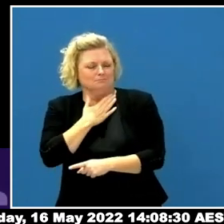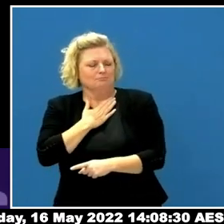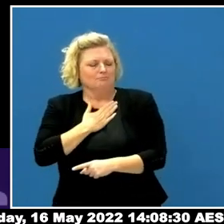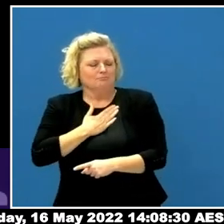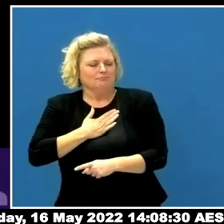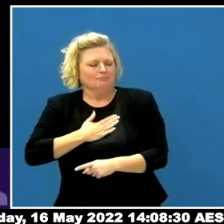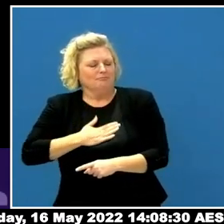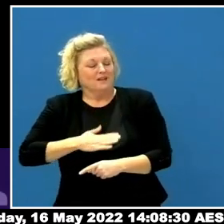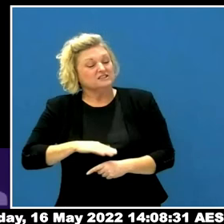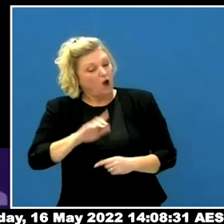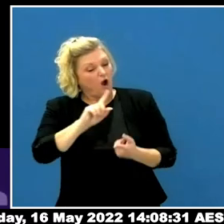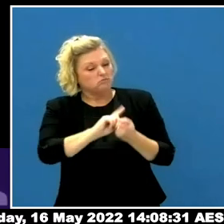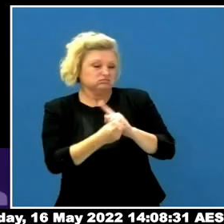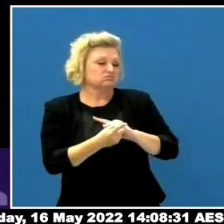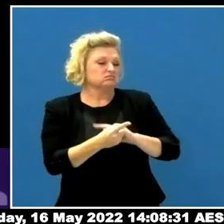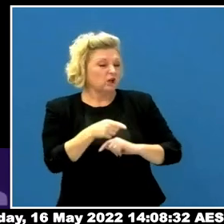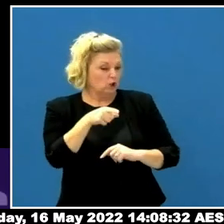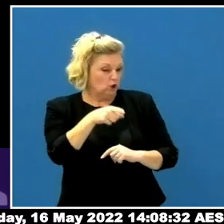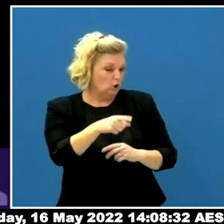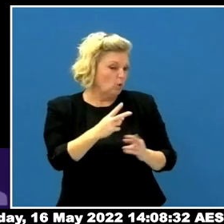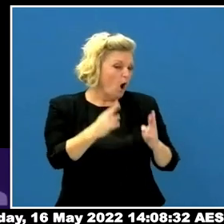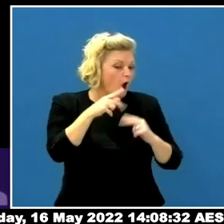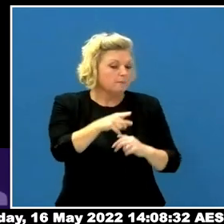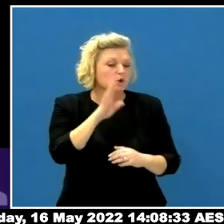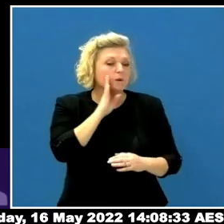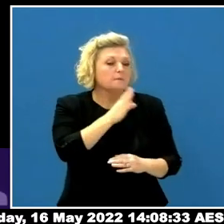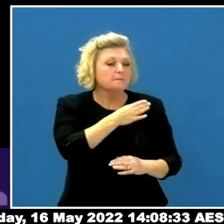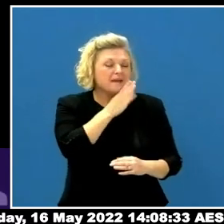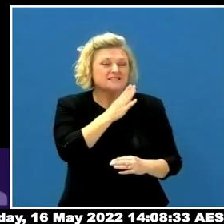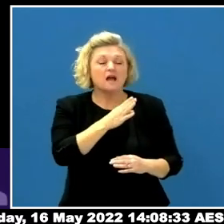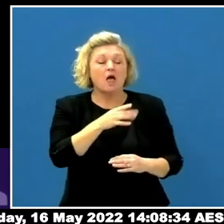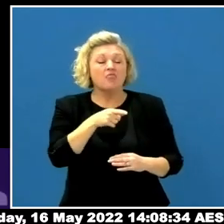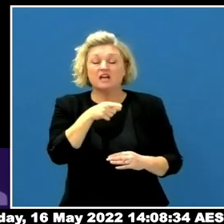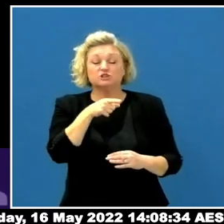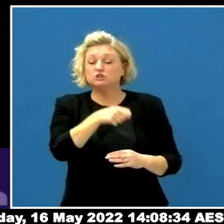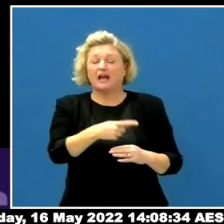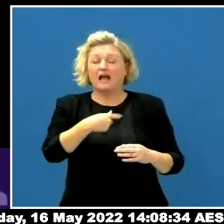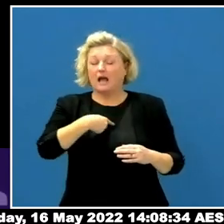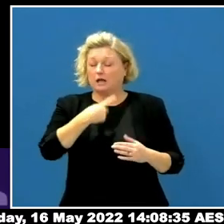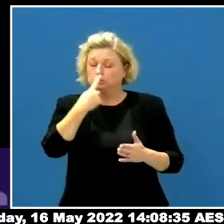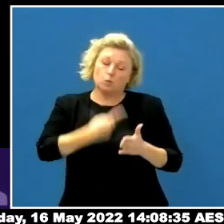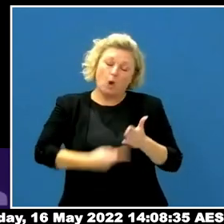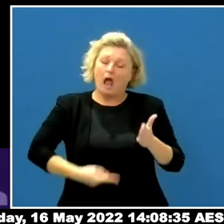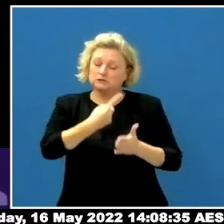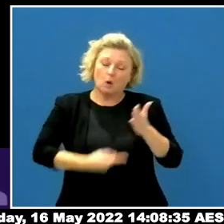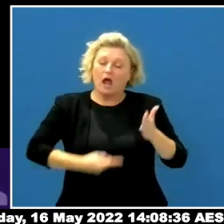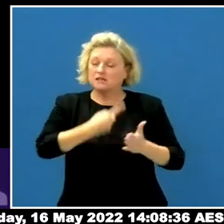that, she swore at me and told me she was going to report me, and chased Simon and I to